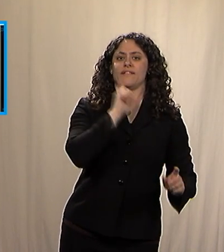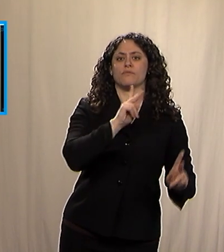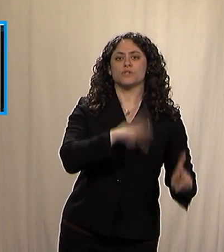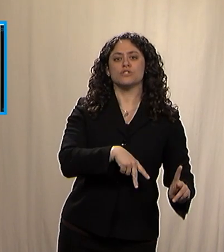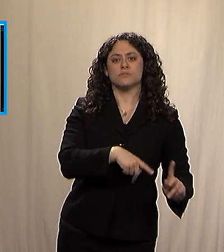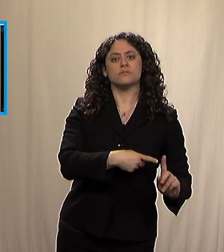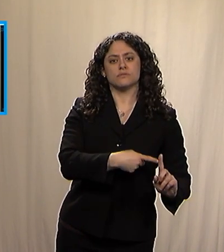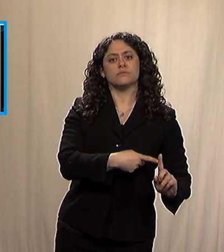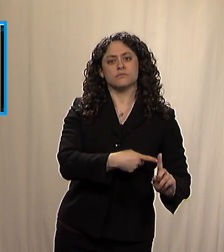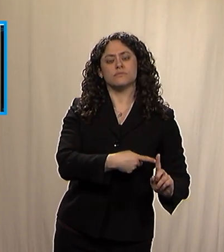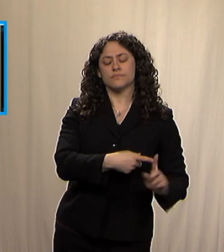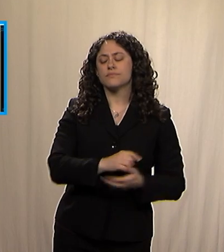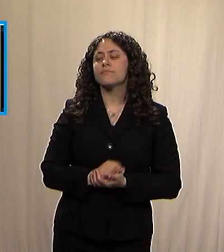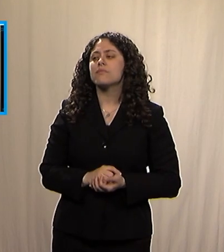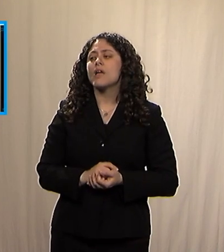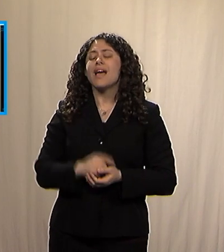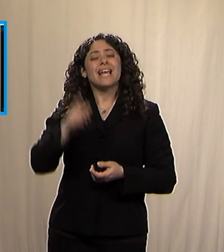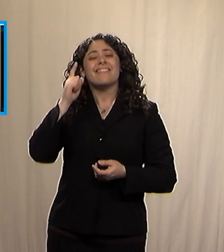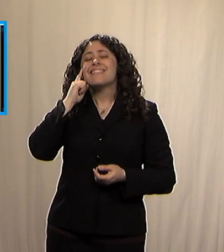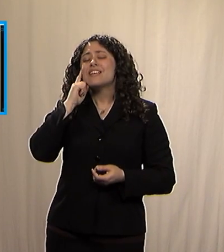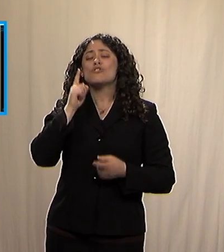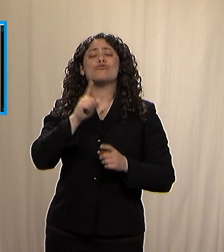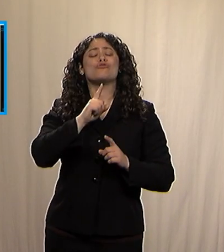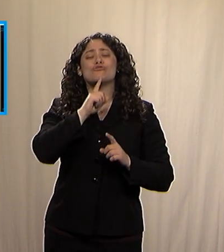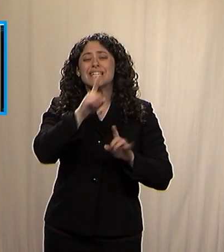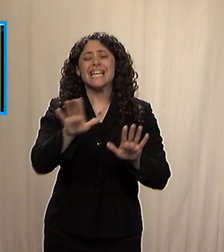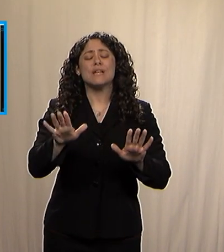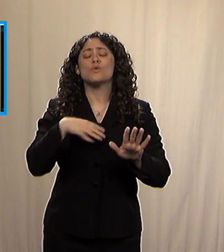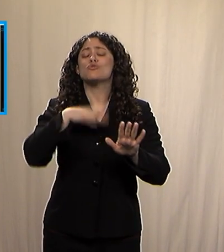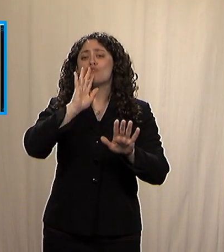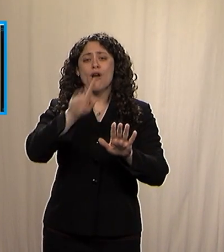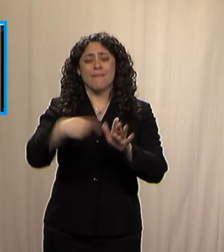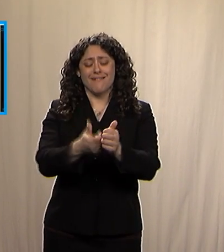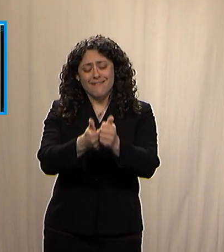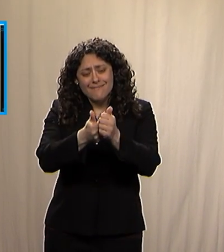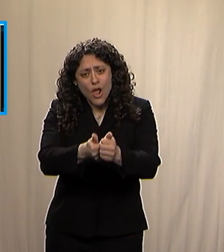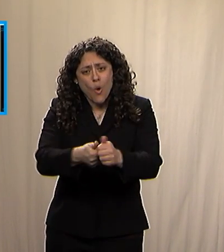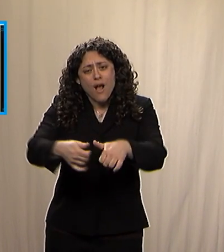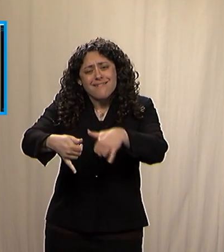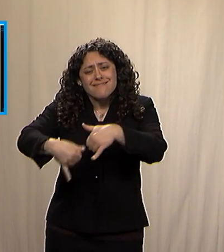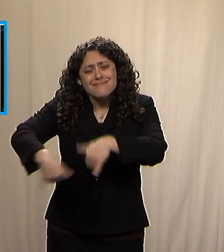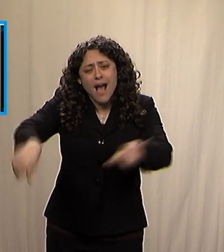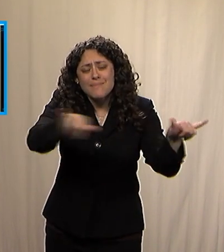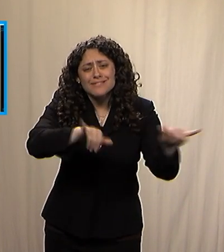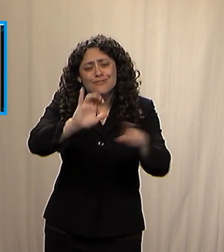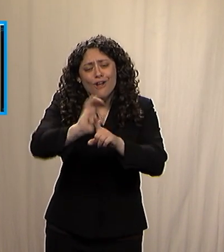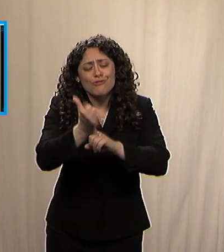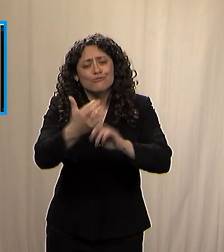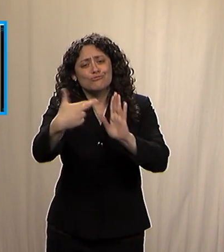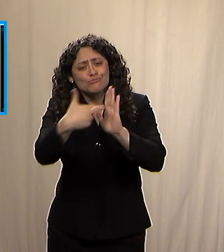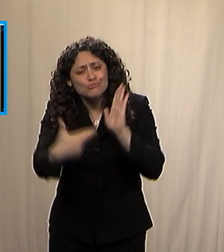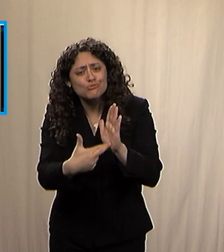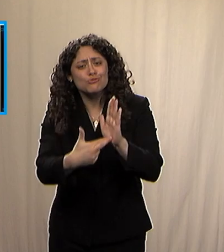is using common, expected ways of communicating in the cultures of the participants.